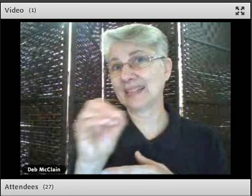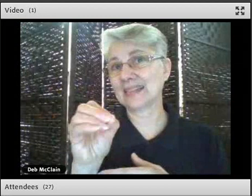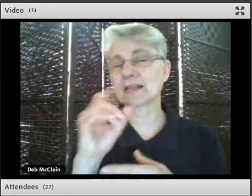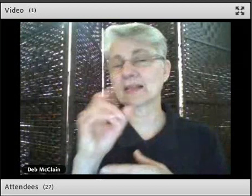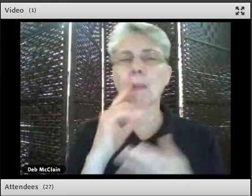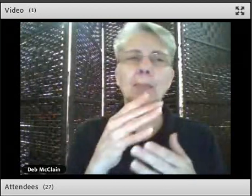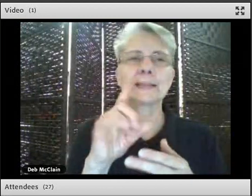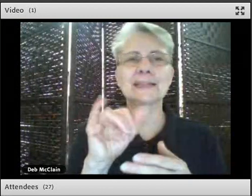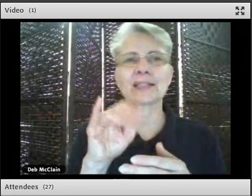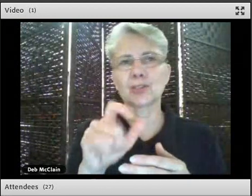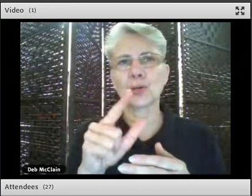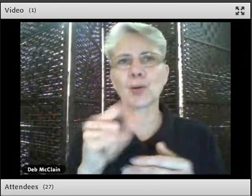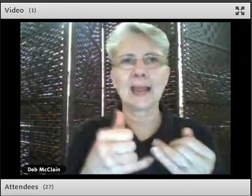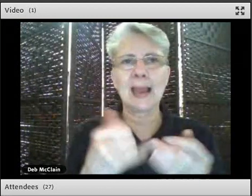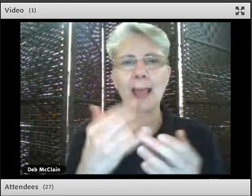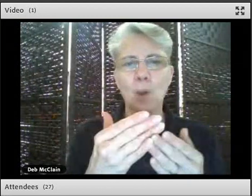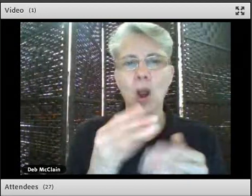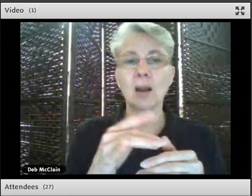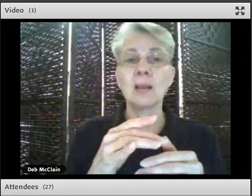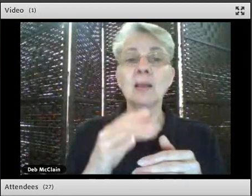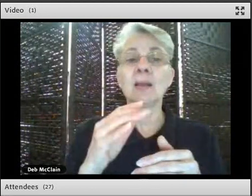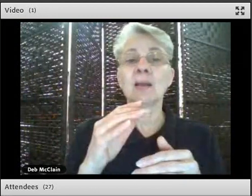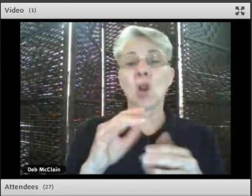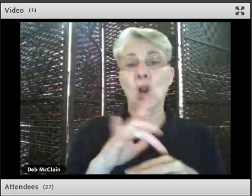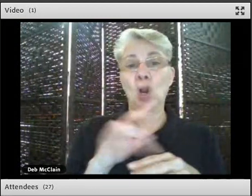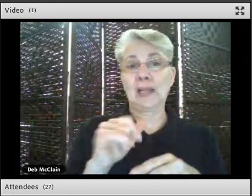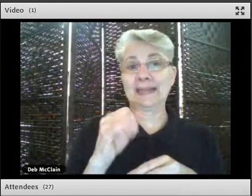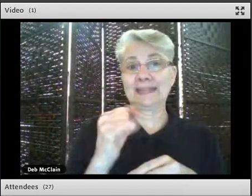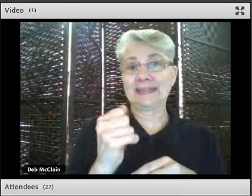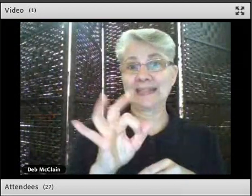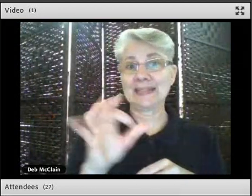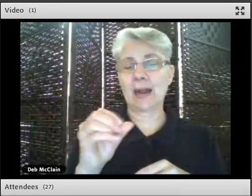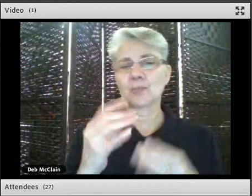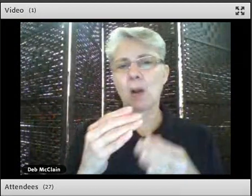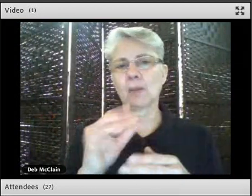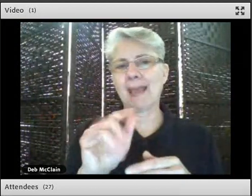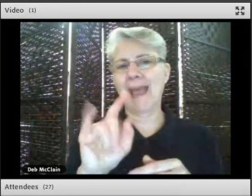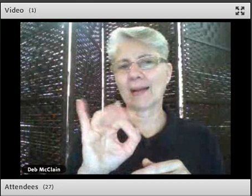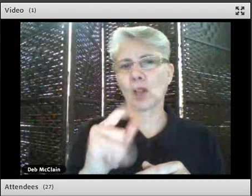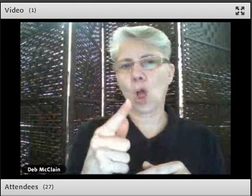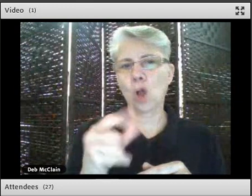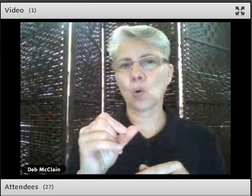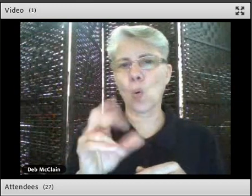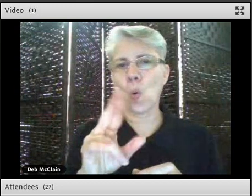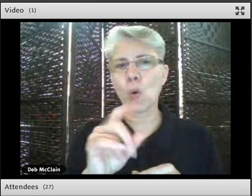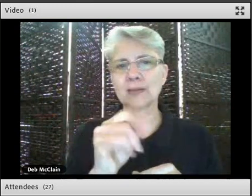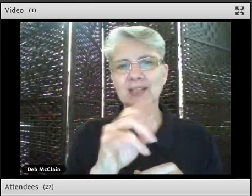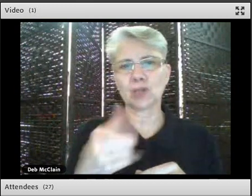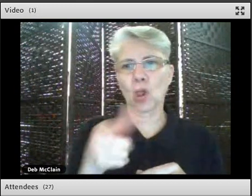So that's when we were transitioning with the recording between analog and digital.